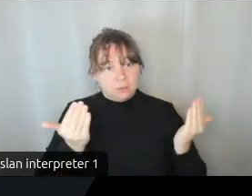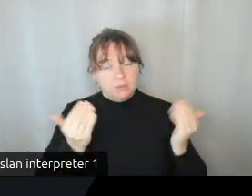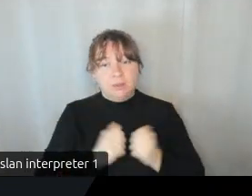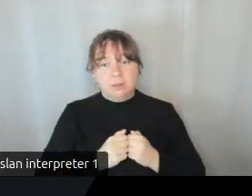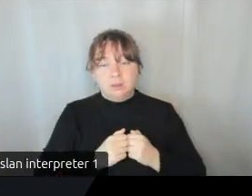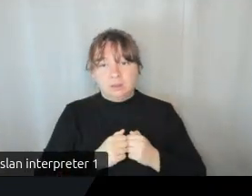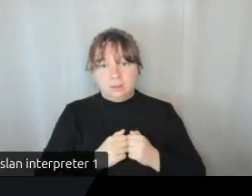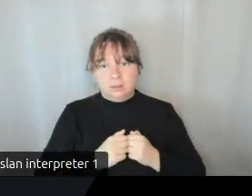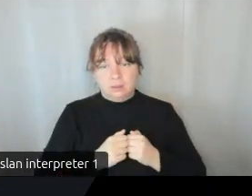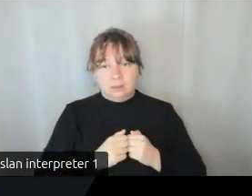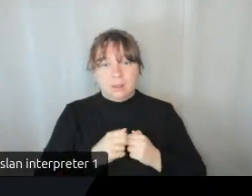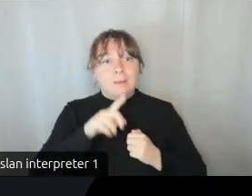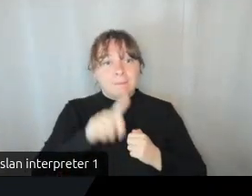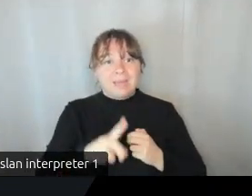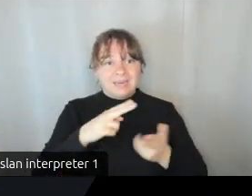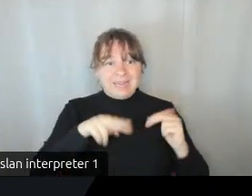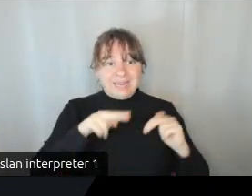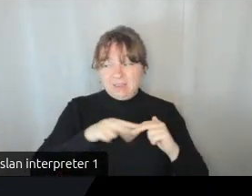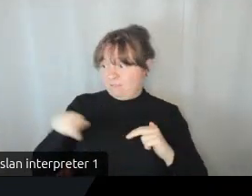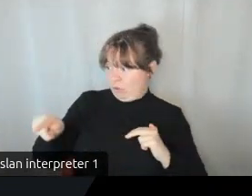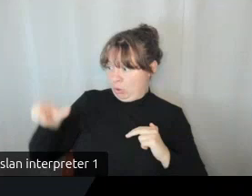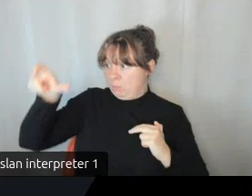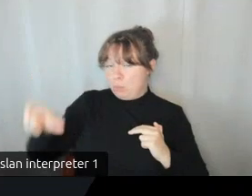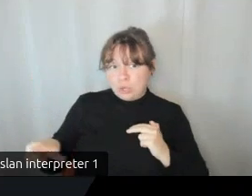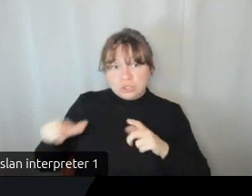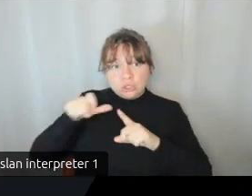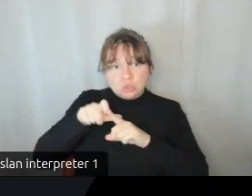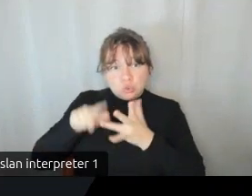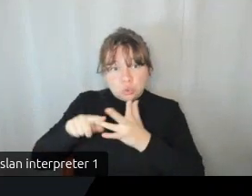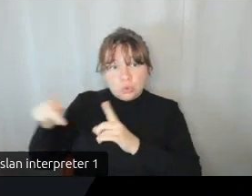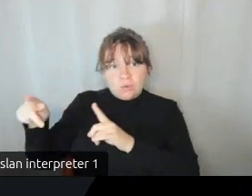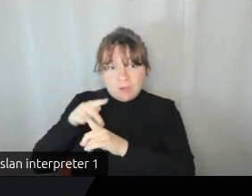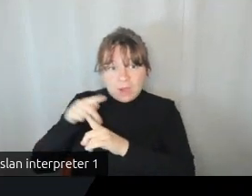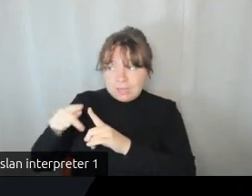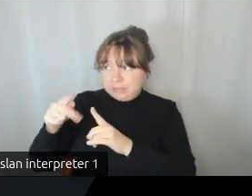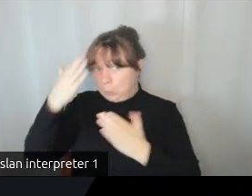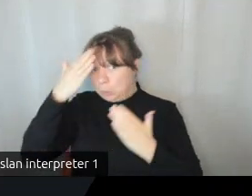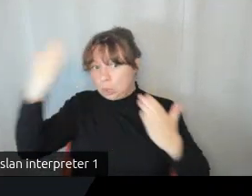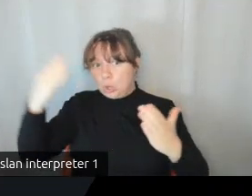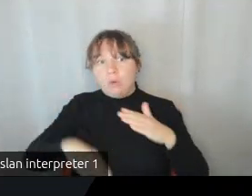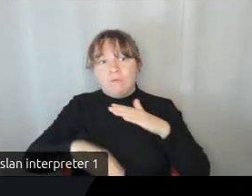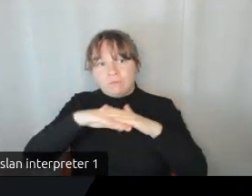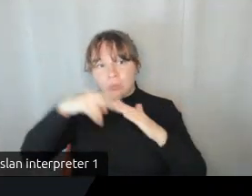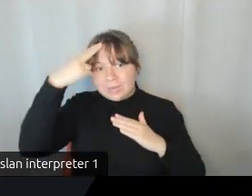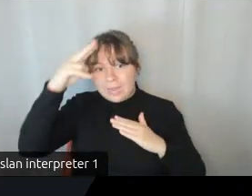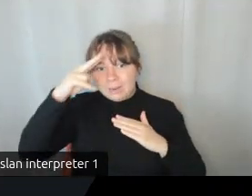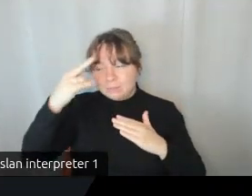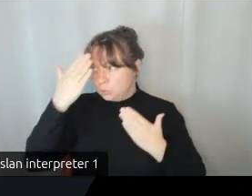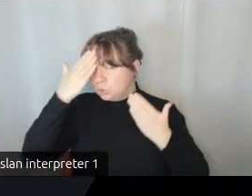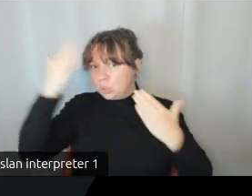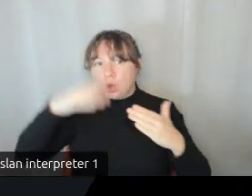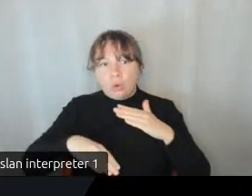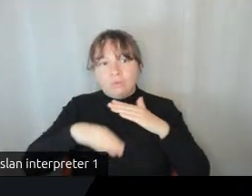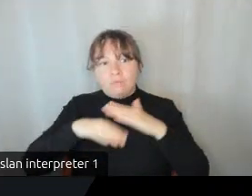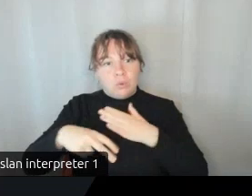her full address or details, it is recommended and suggested that she can um write confidential in